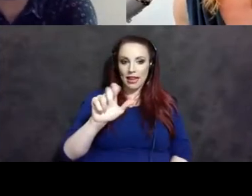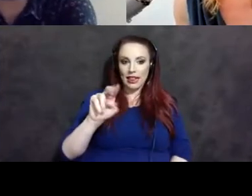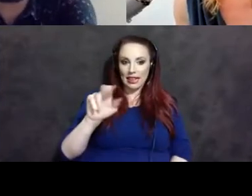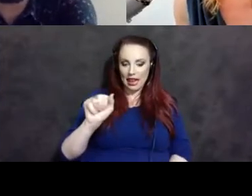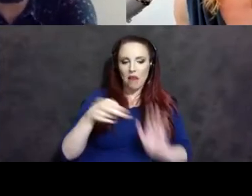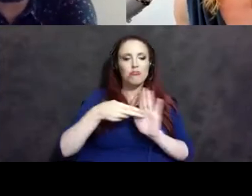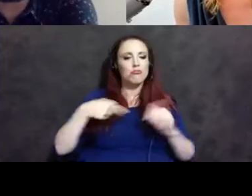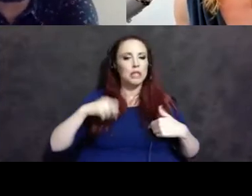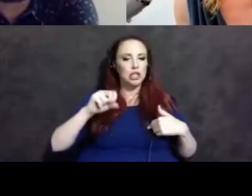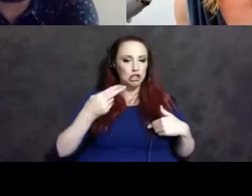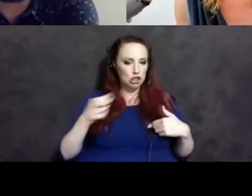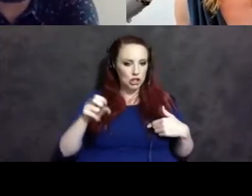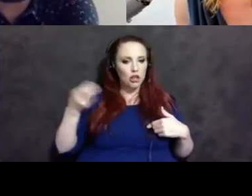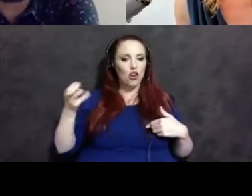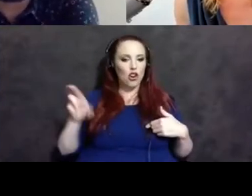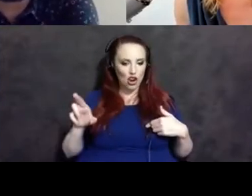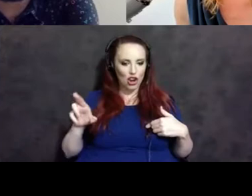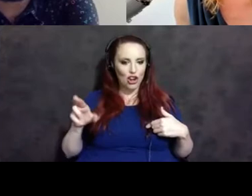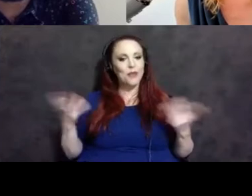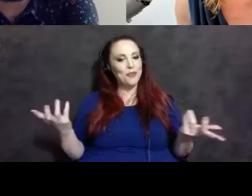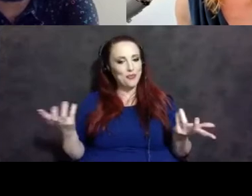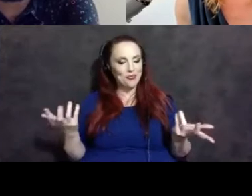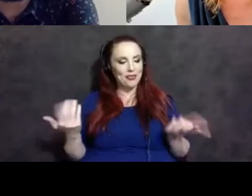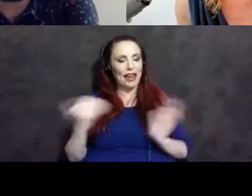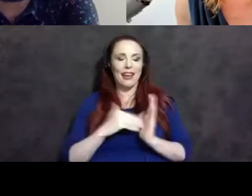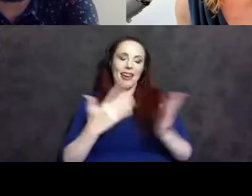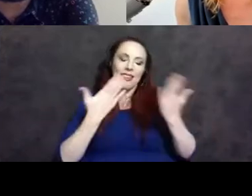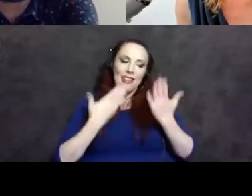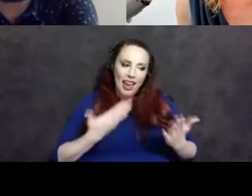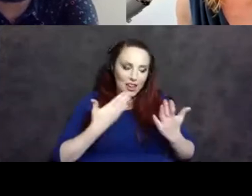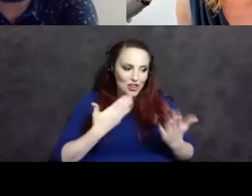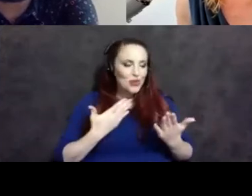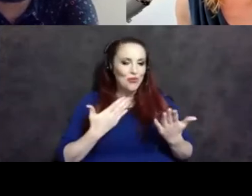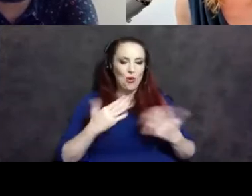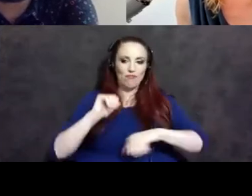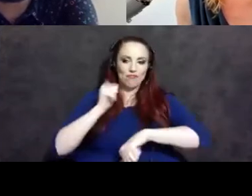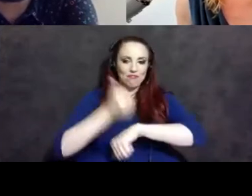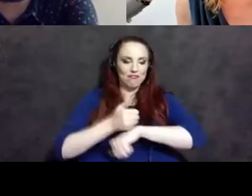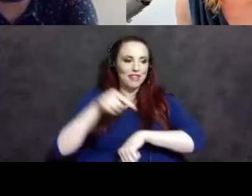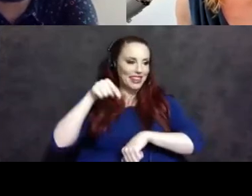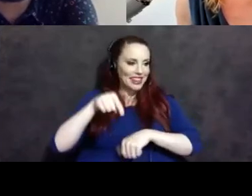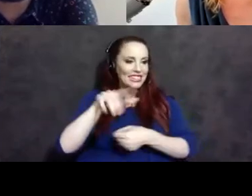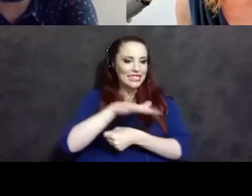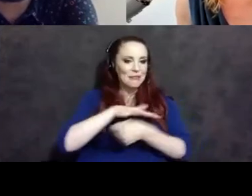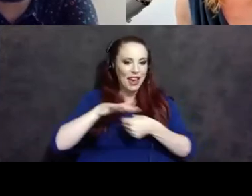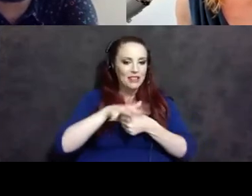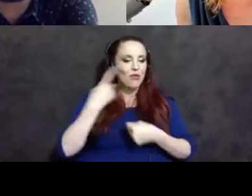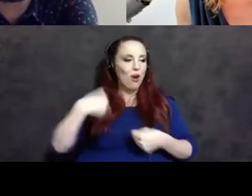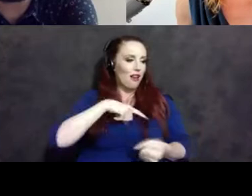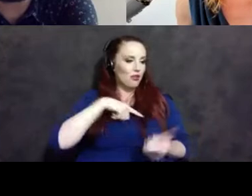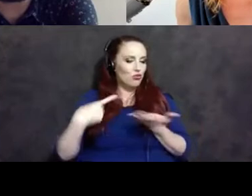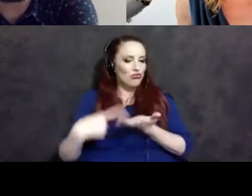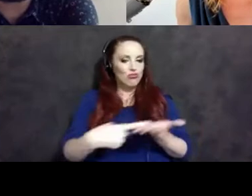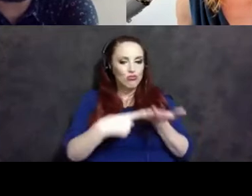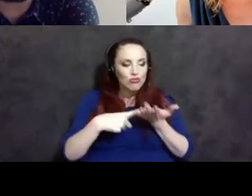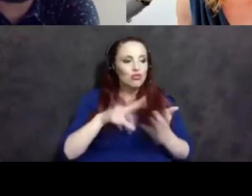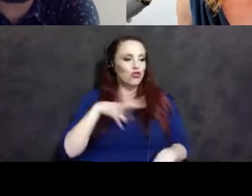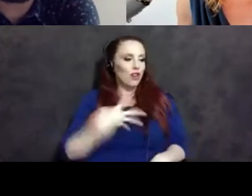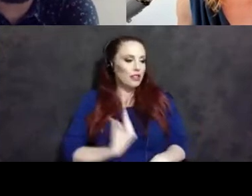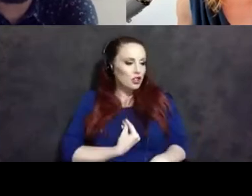I'm, well, once again, thank you so much for organizing this series for us to talk about